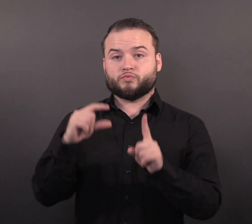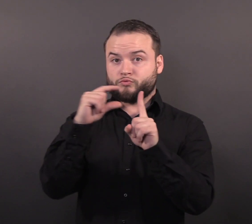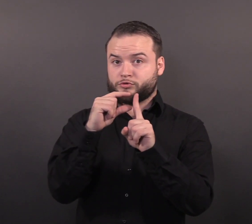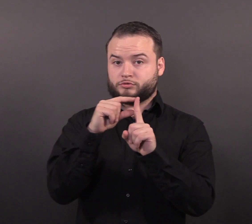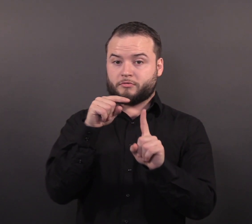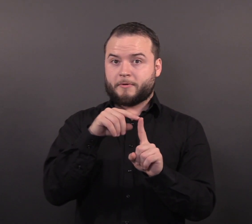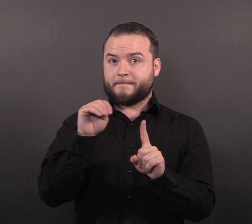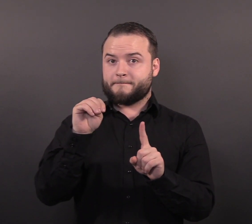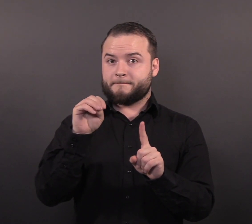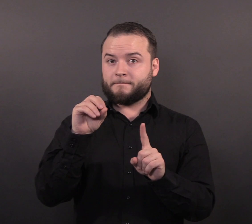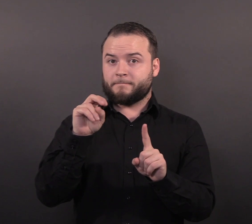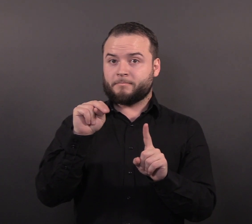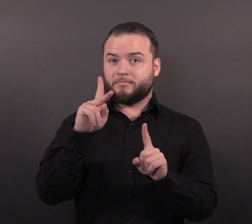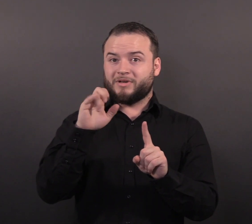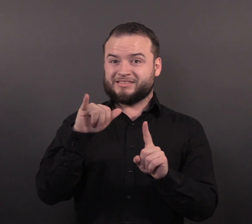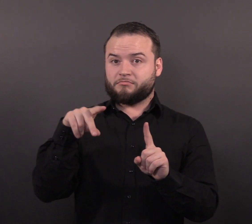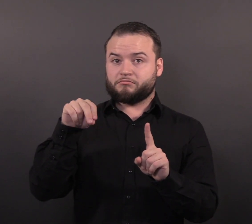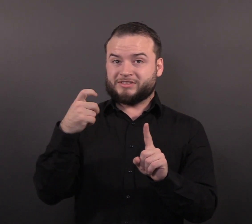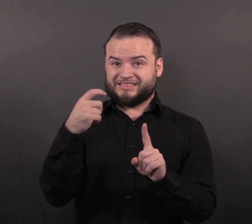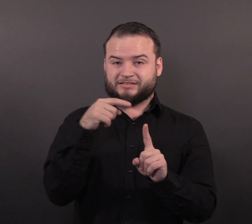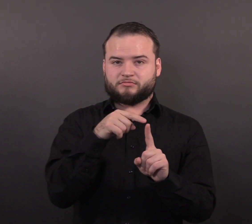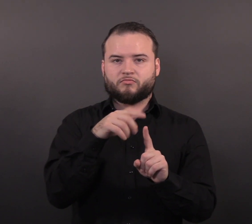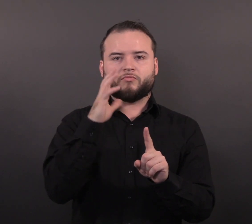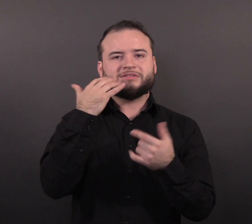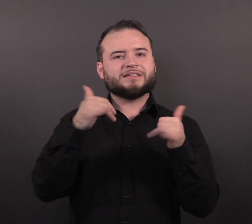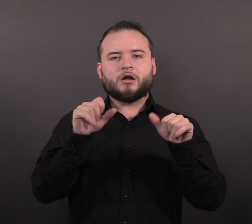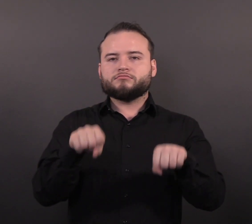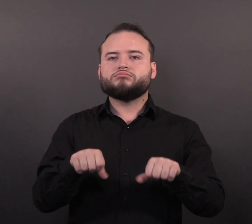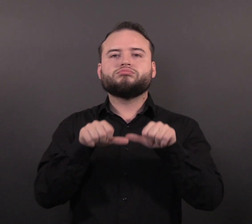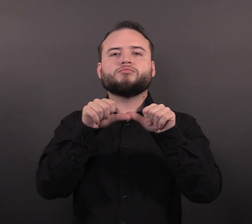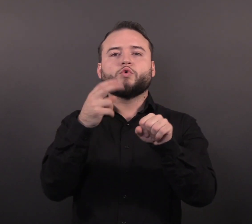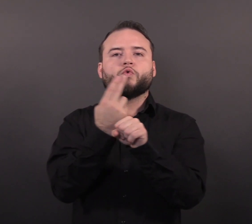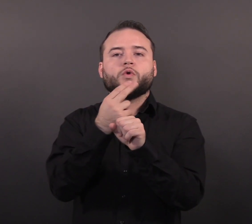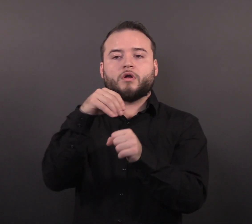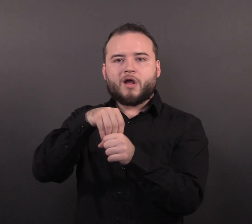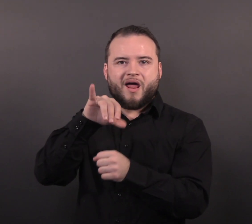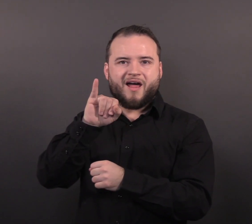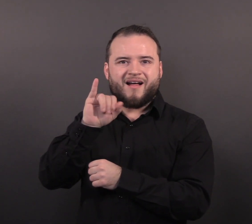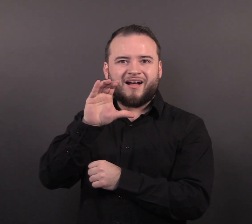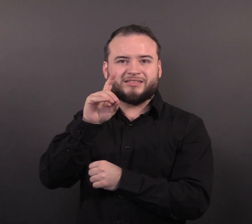The term “monkeypox” will remain a searchable term in ICD, to match historic information.